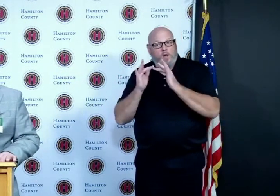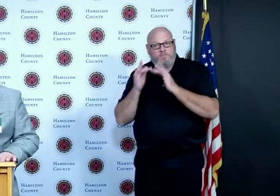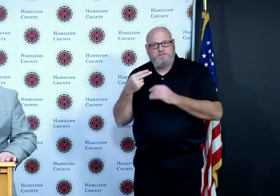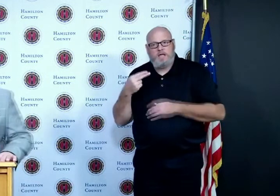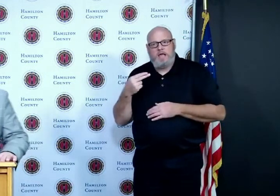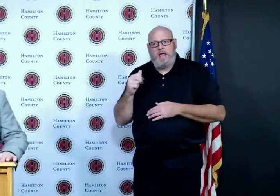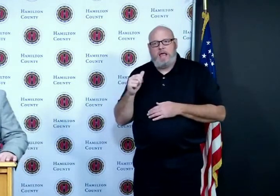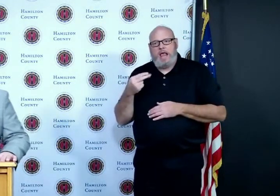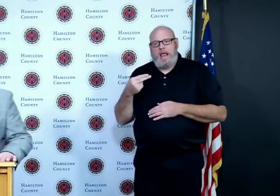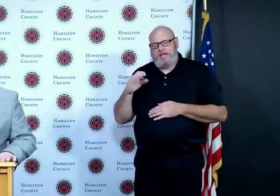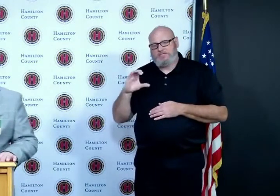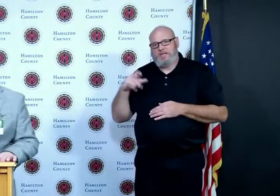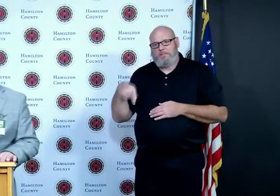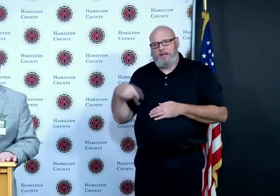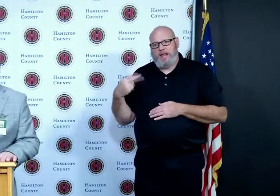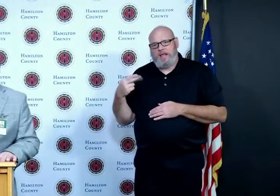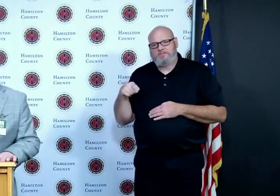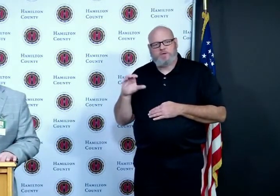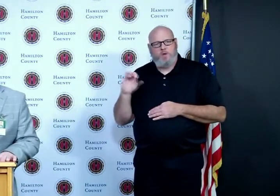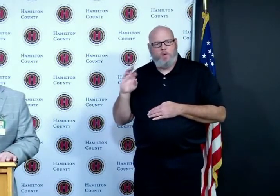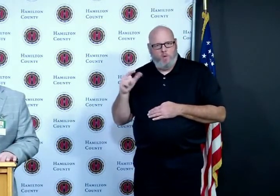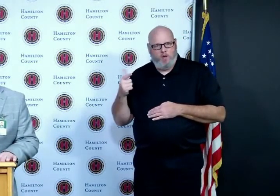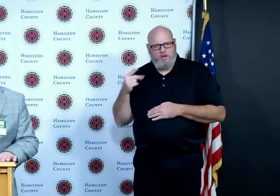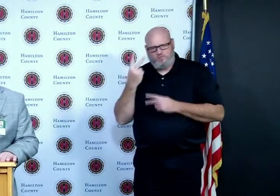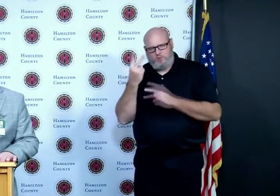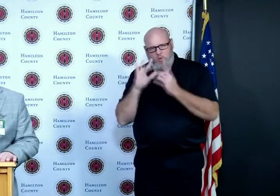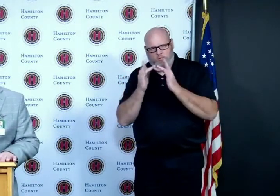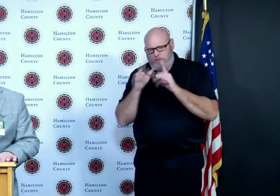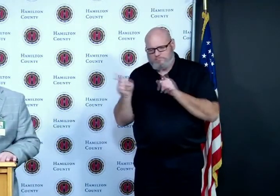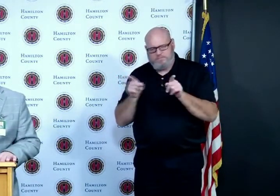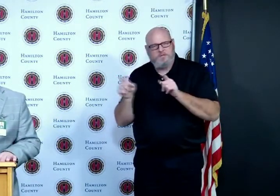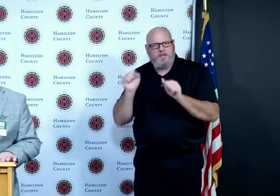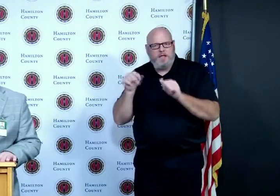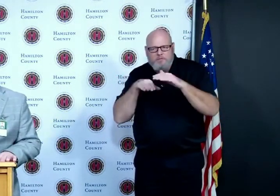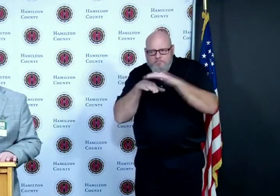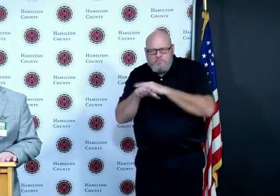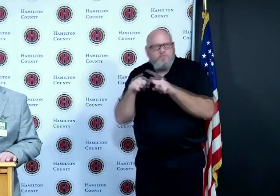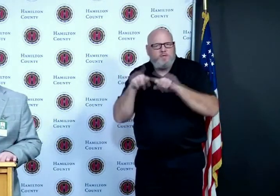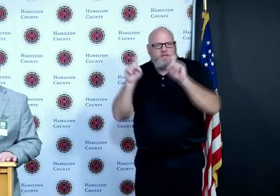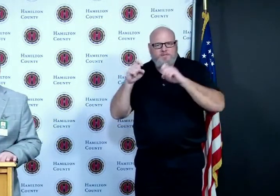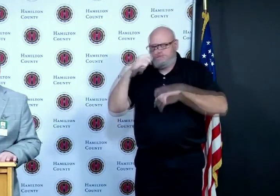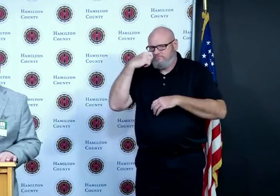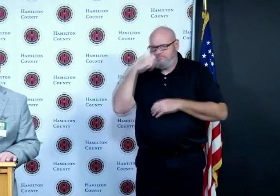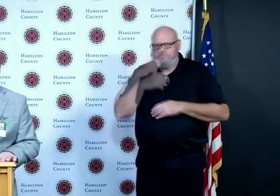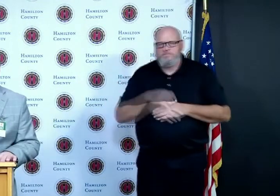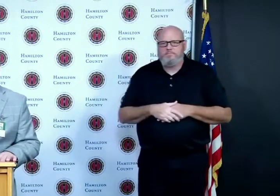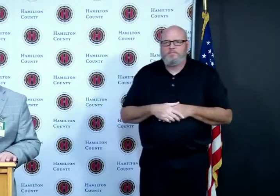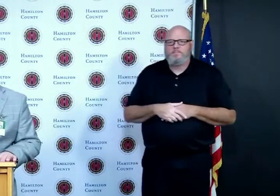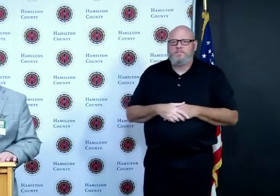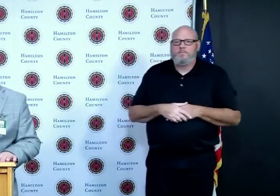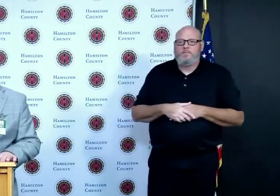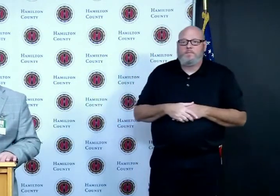looking at our data a little closer our highest peak with Covid-19 was December 10th we had about